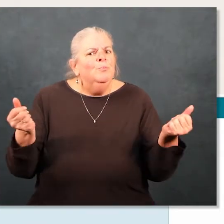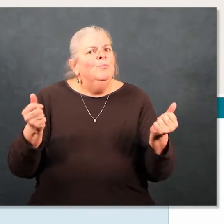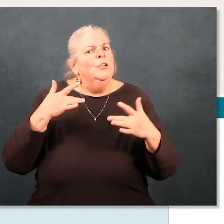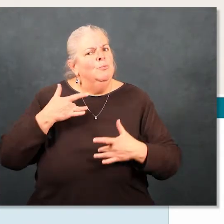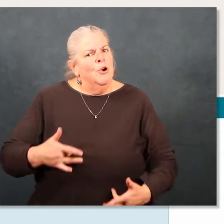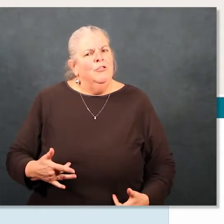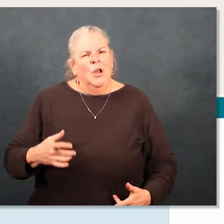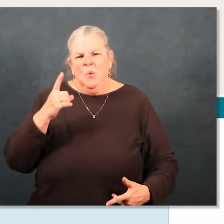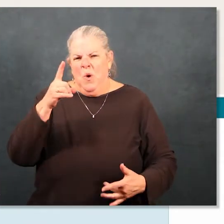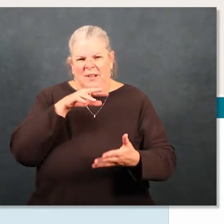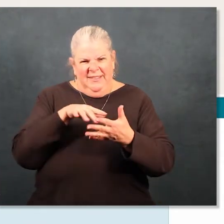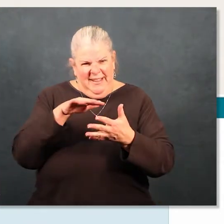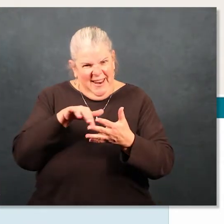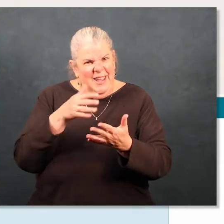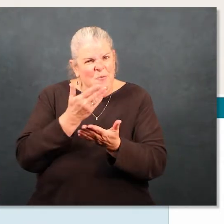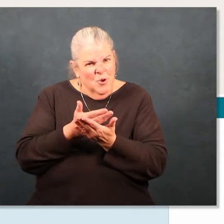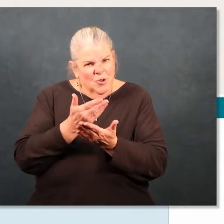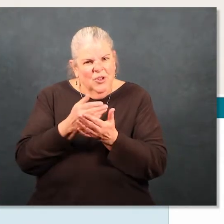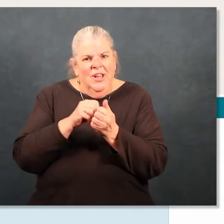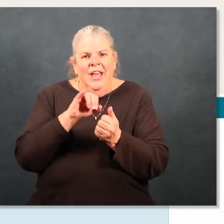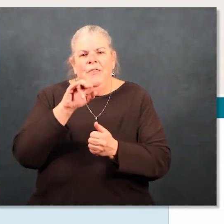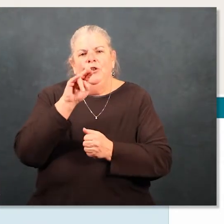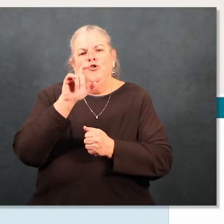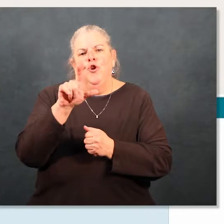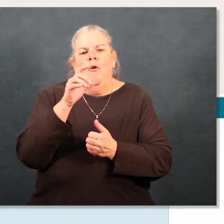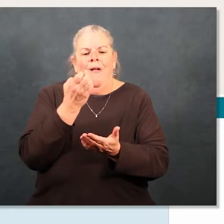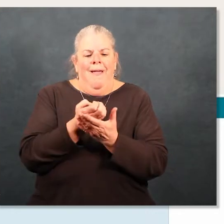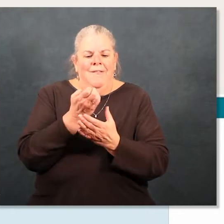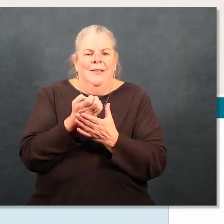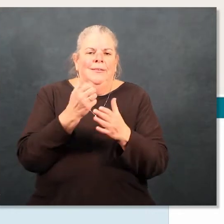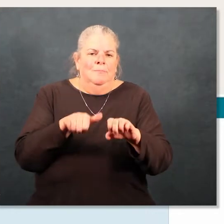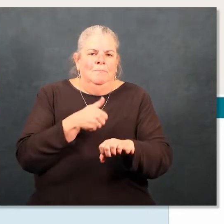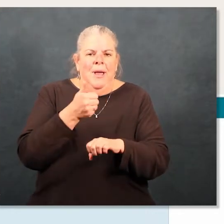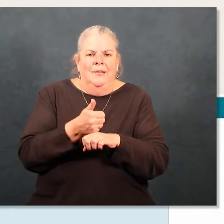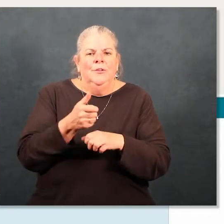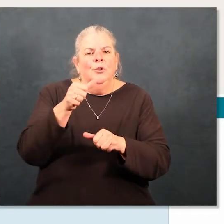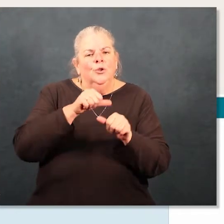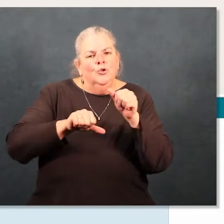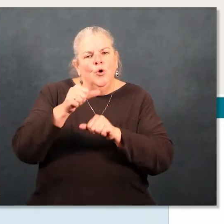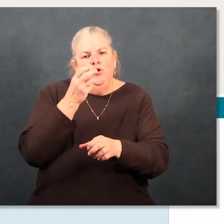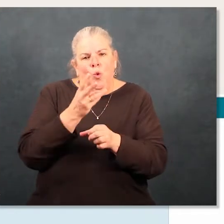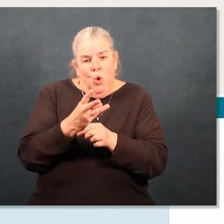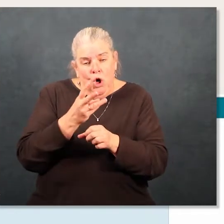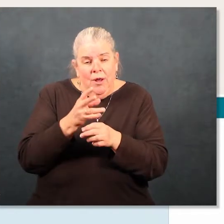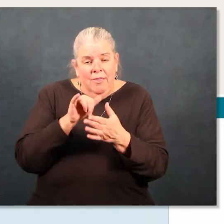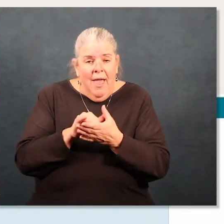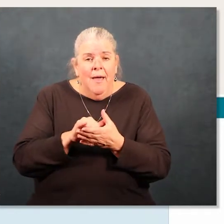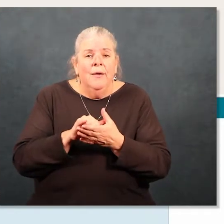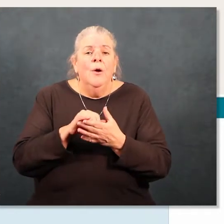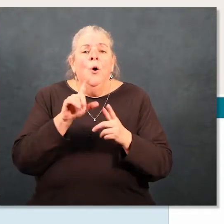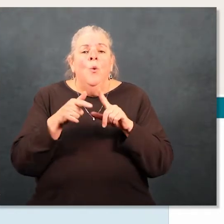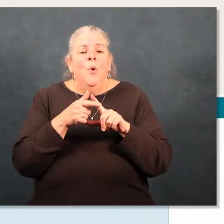in the Journal of Evidence-Based Social Work that found that when people who had PTSD